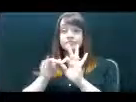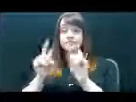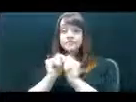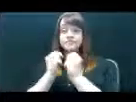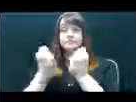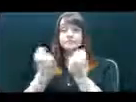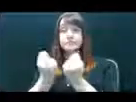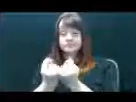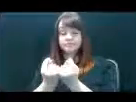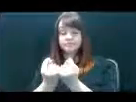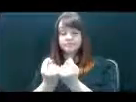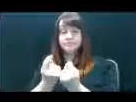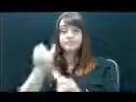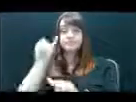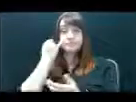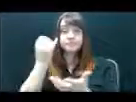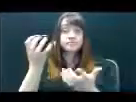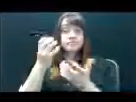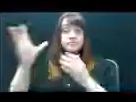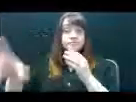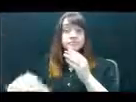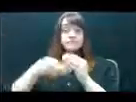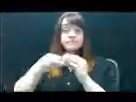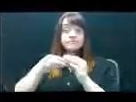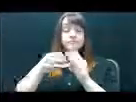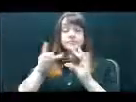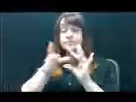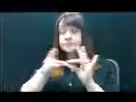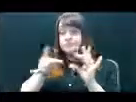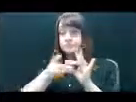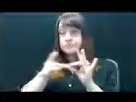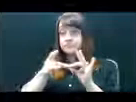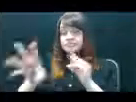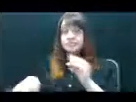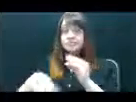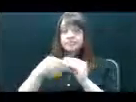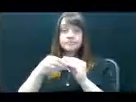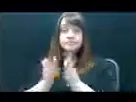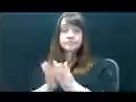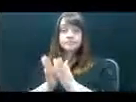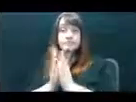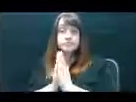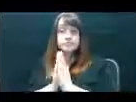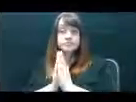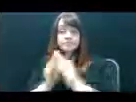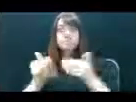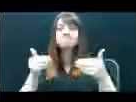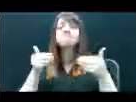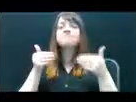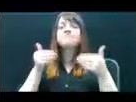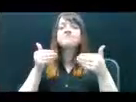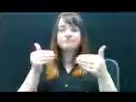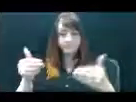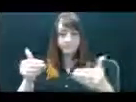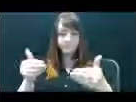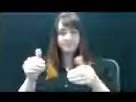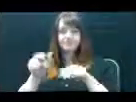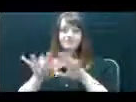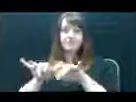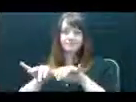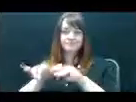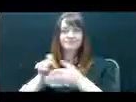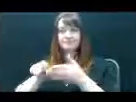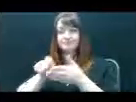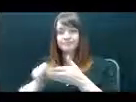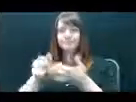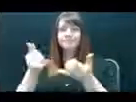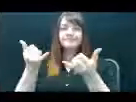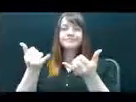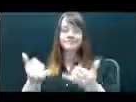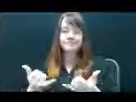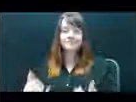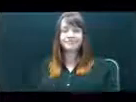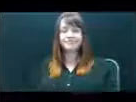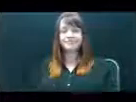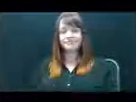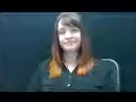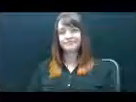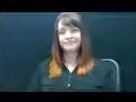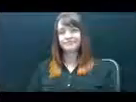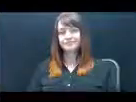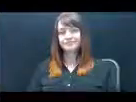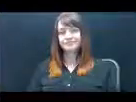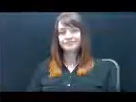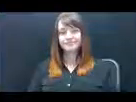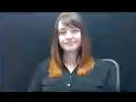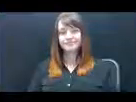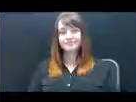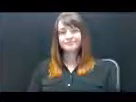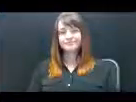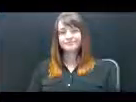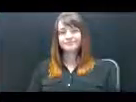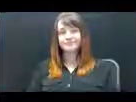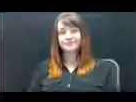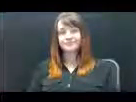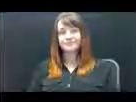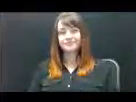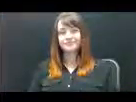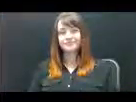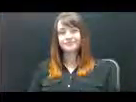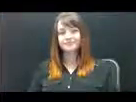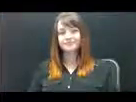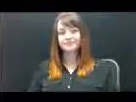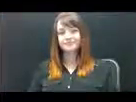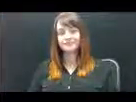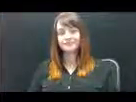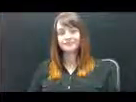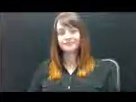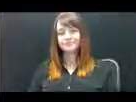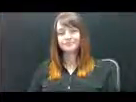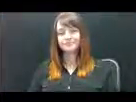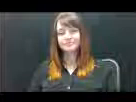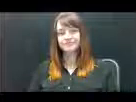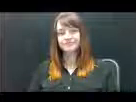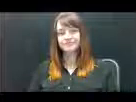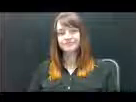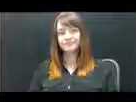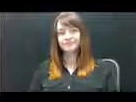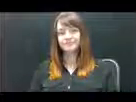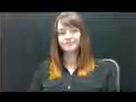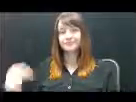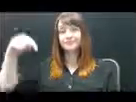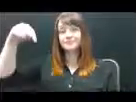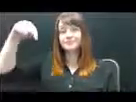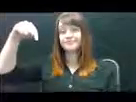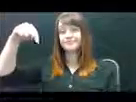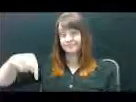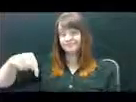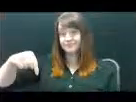make additional comments. Pressing the down arrow key again moves to